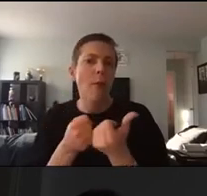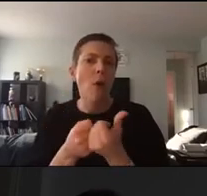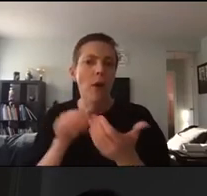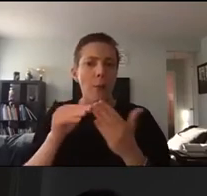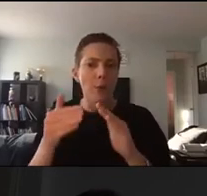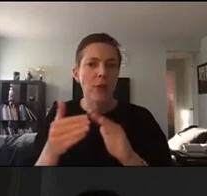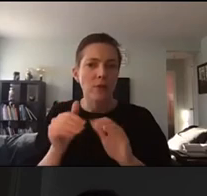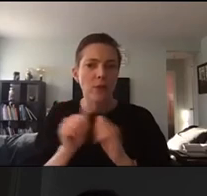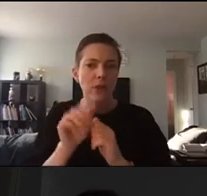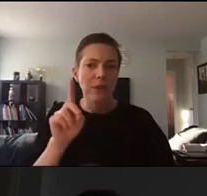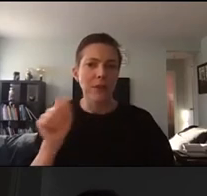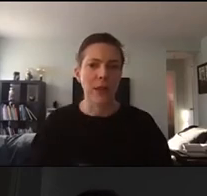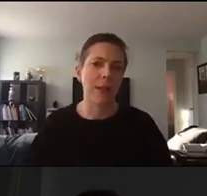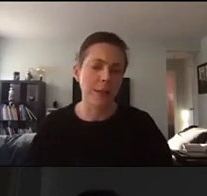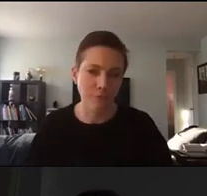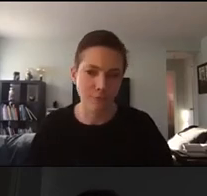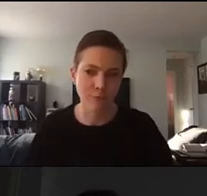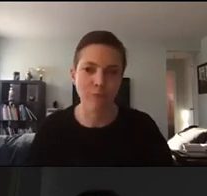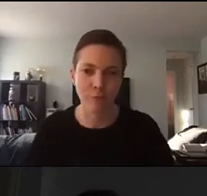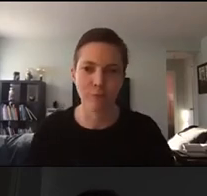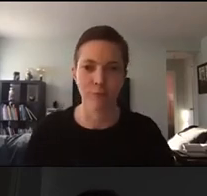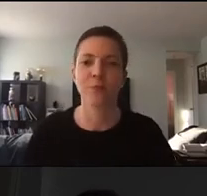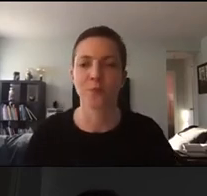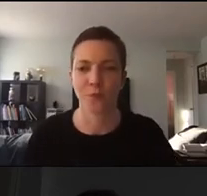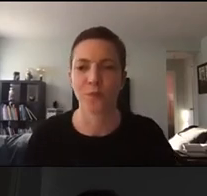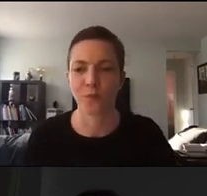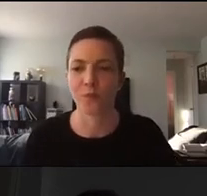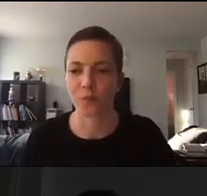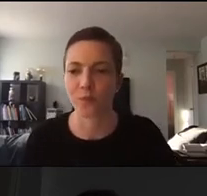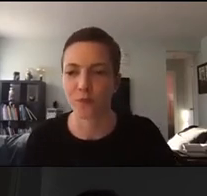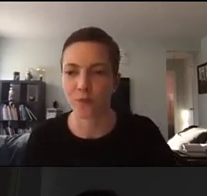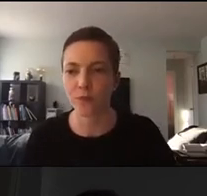the continued resolve and support for communities for disability communities?